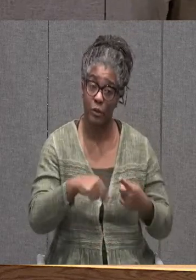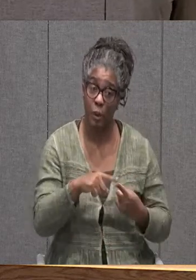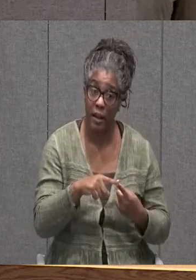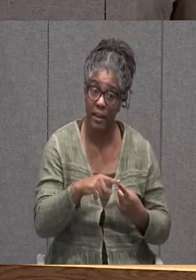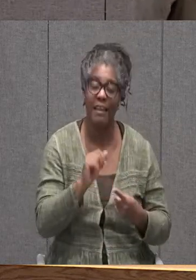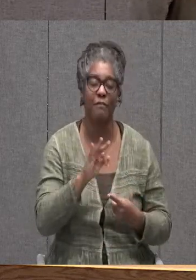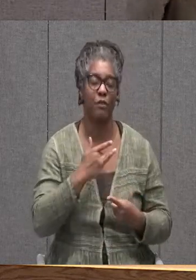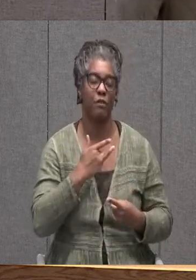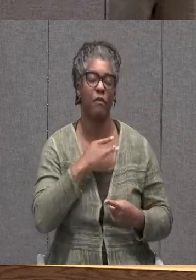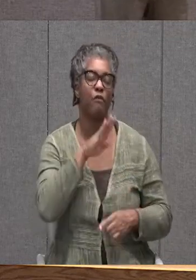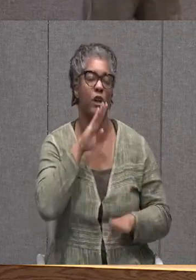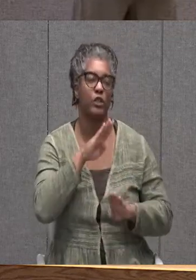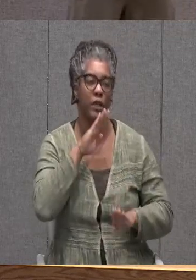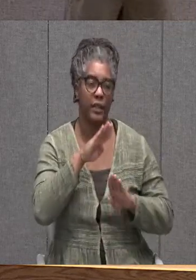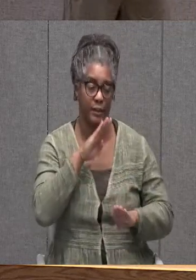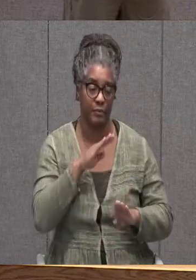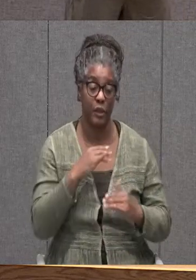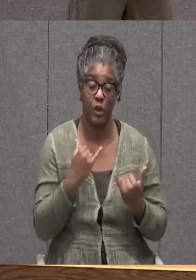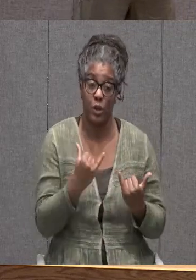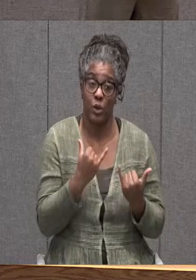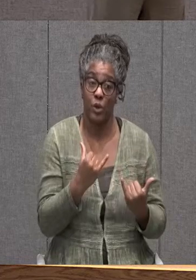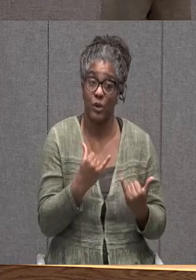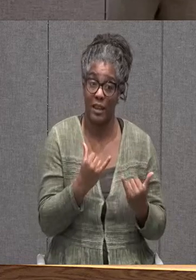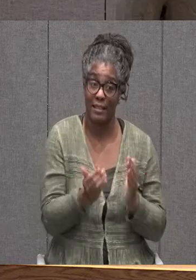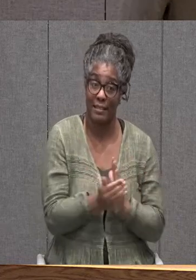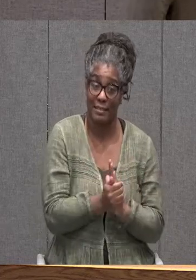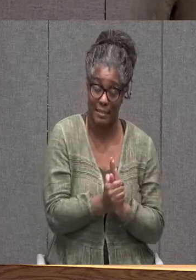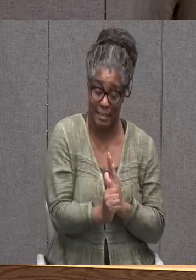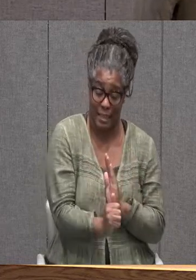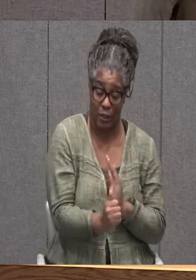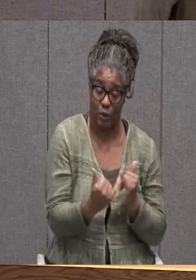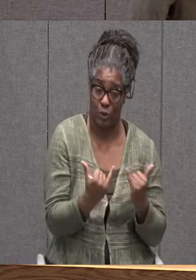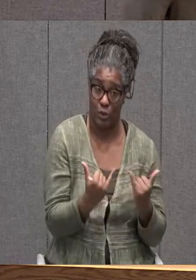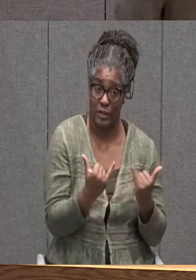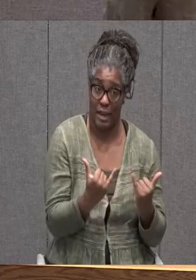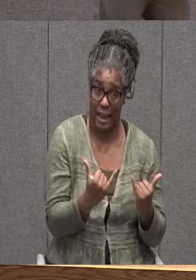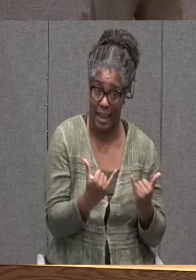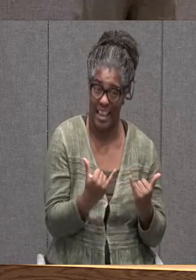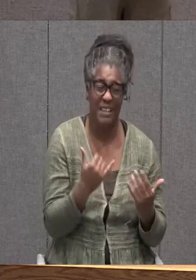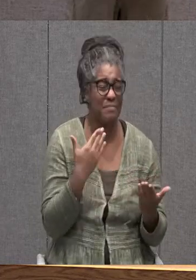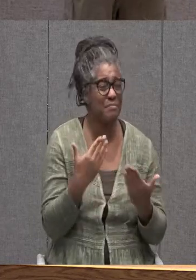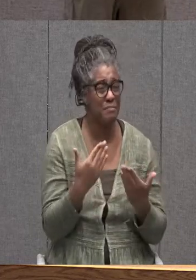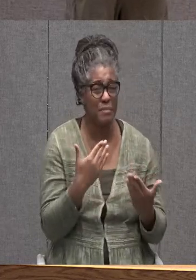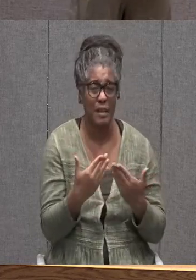We are gonna work on a skill today that might be hard, so if something is hard for you,